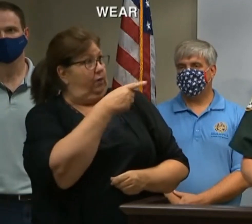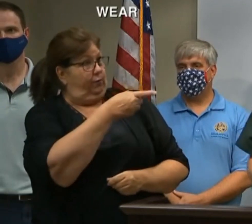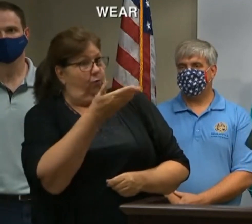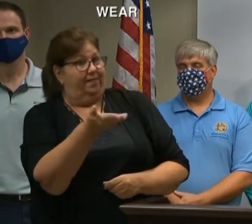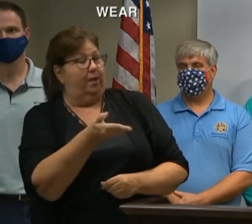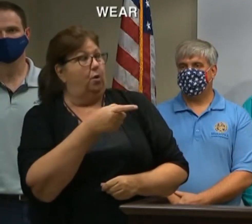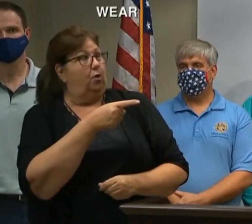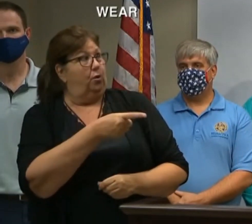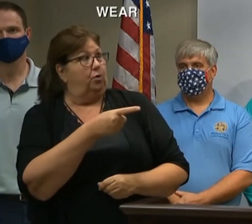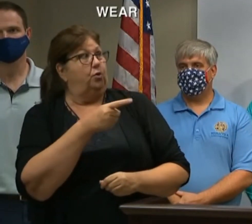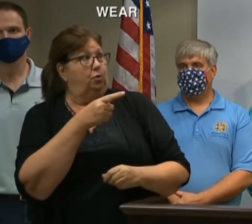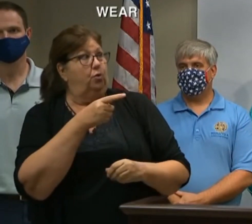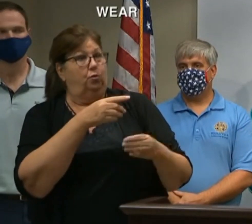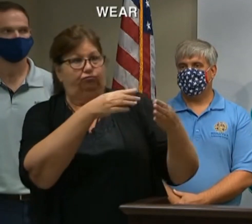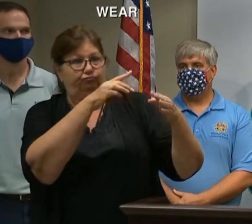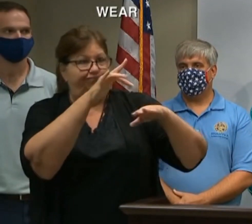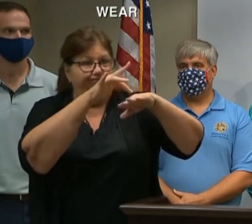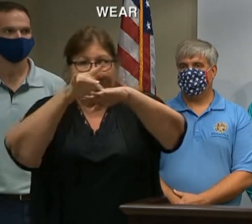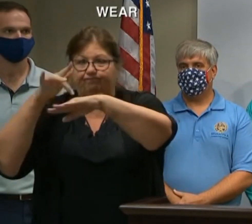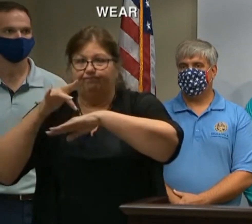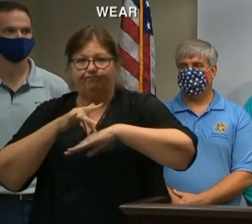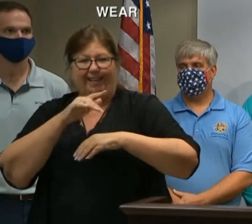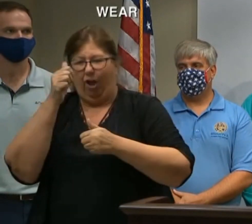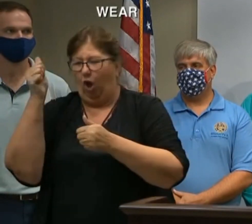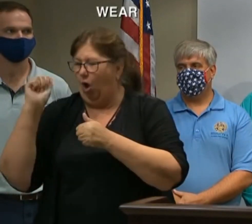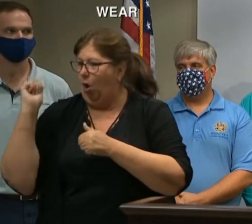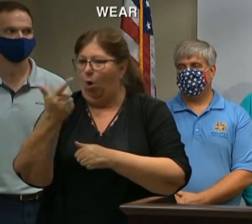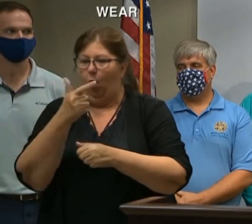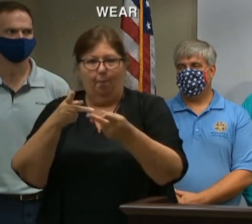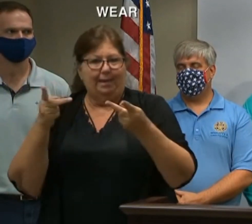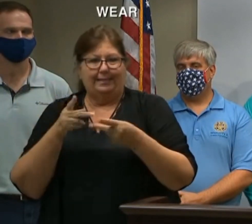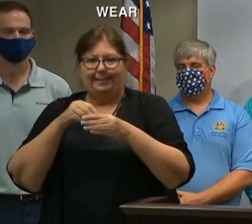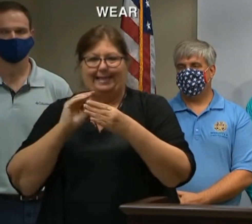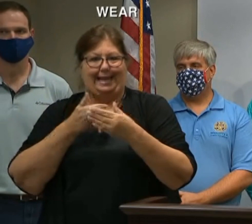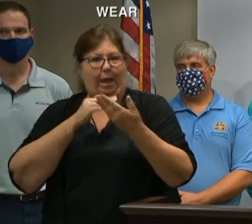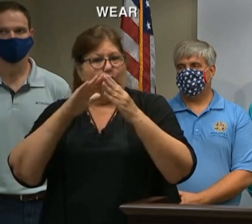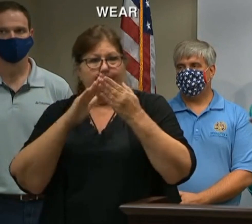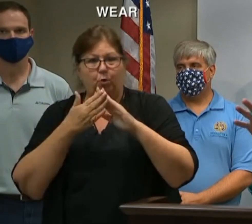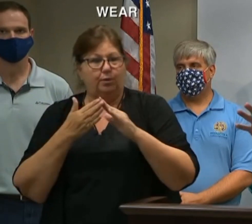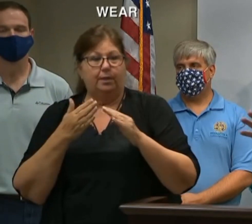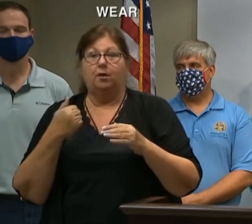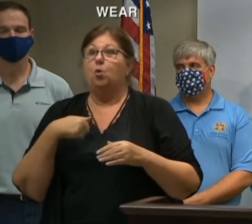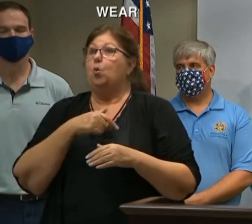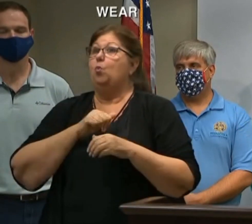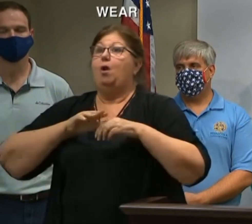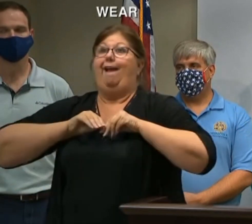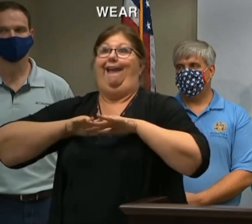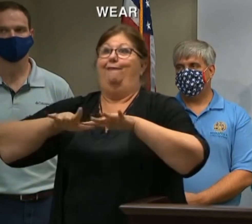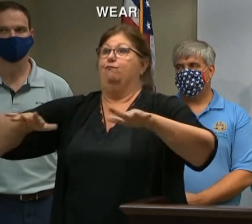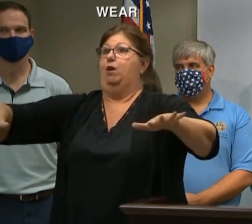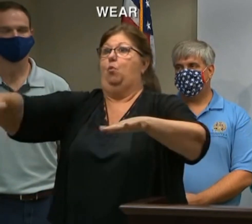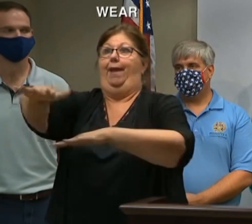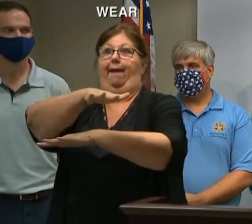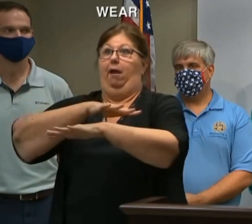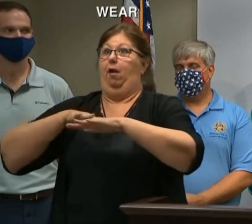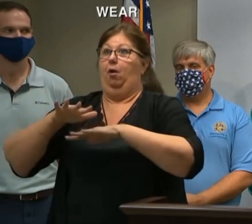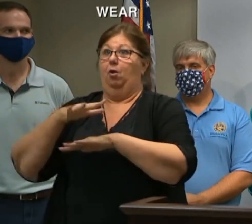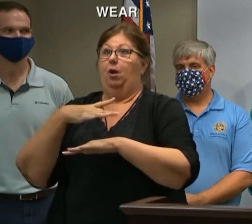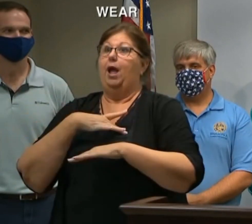all corners of the community are there still any pockets that are inaccessible we're everywhere and again uh well i'd like to take full credit for that you